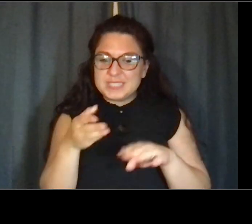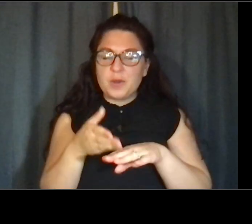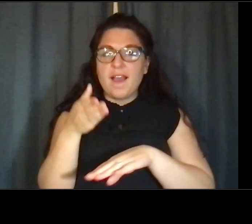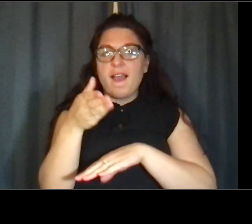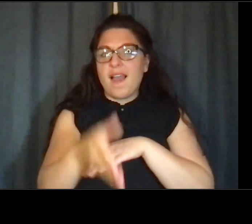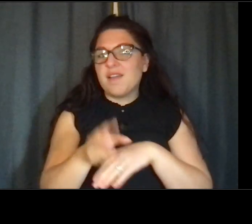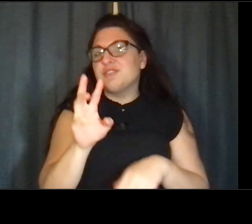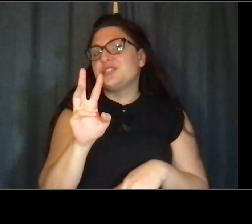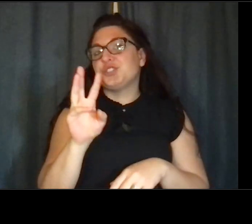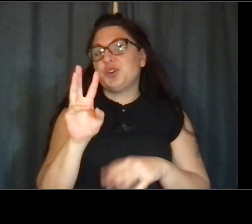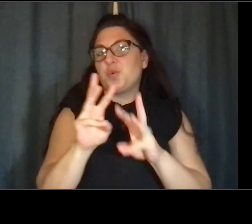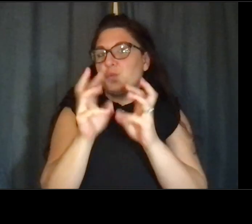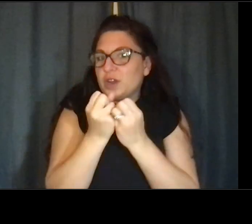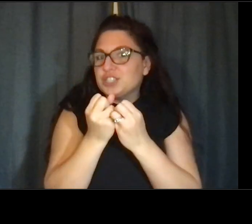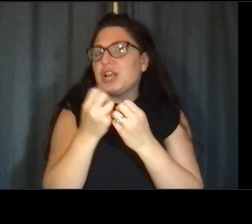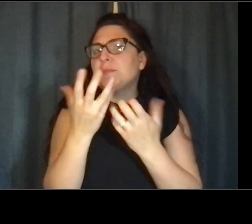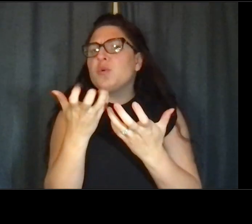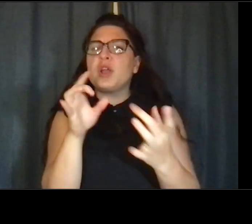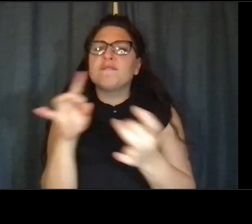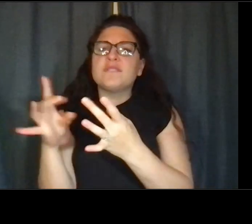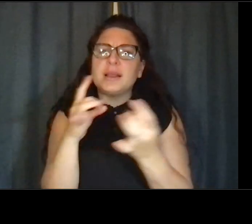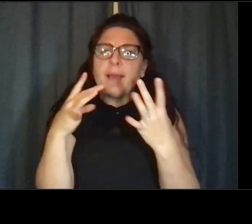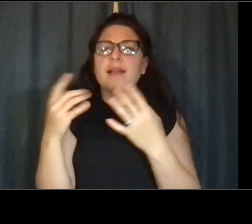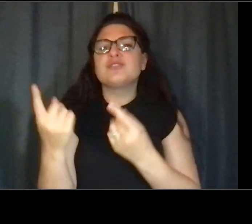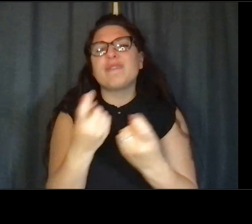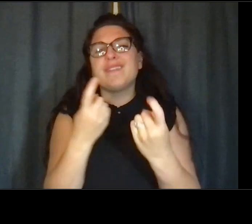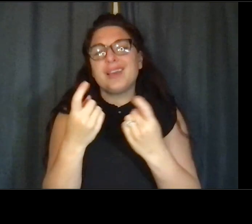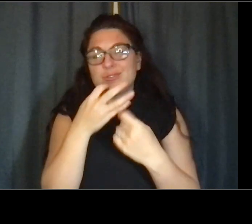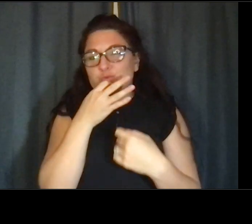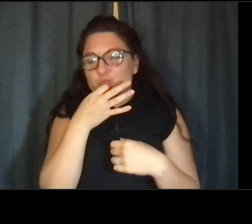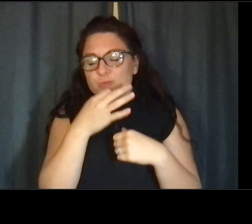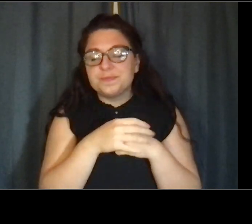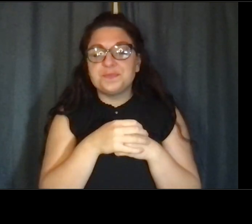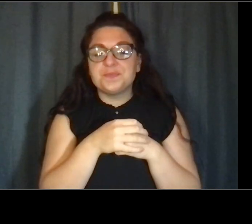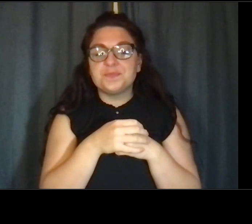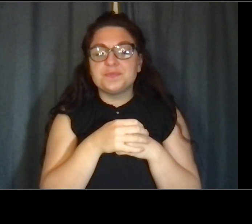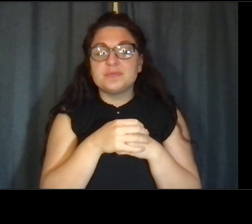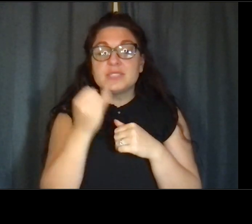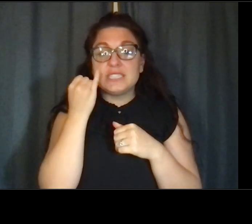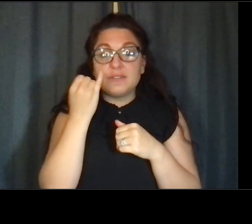because we would love your feedback and for information on past and upcoming webinars